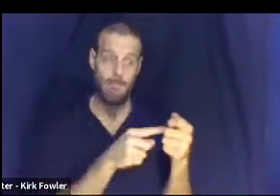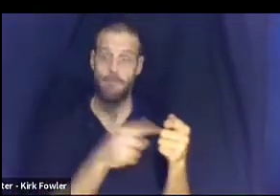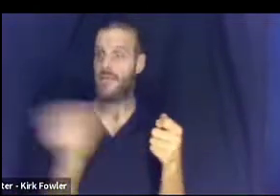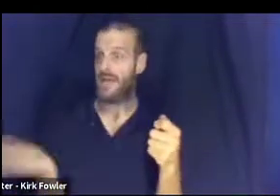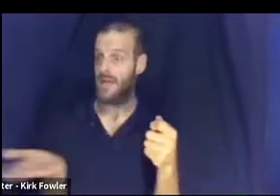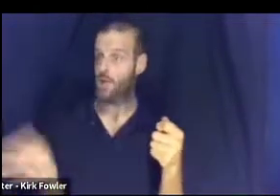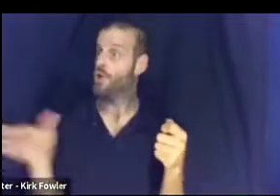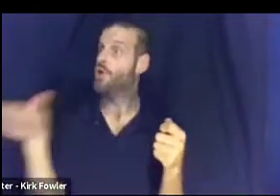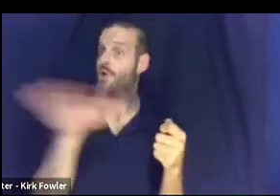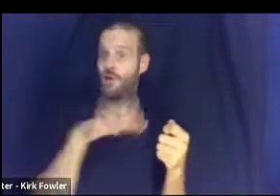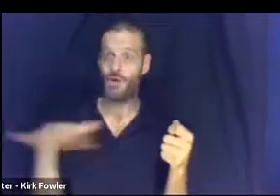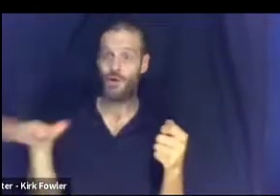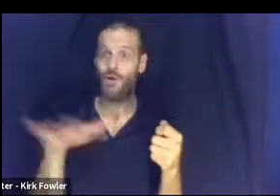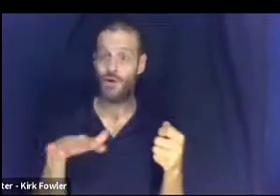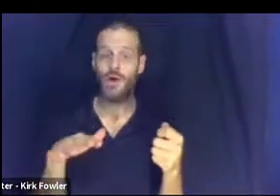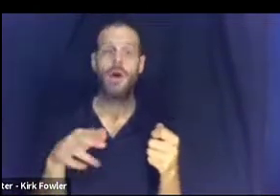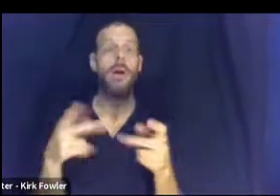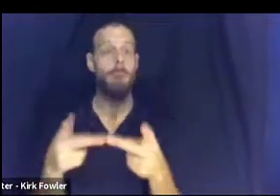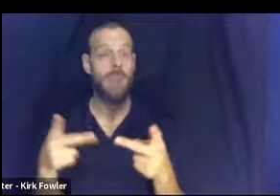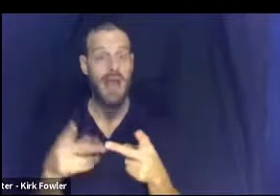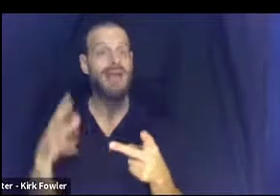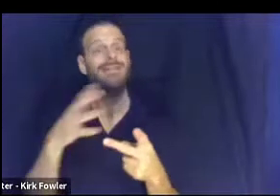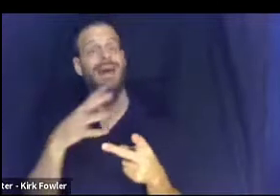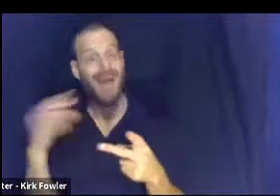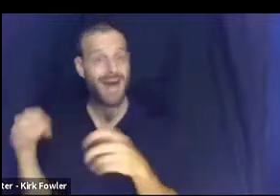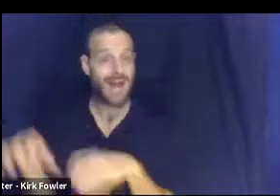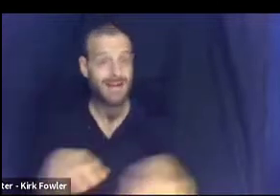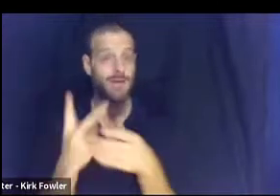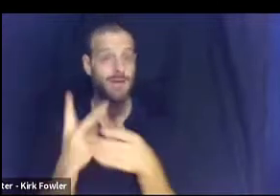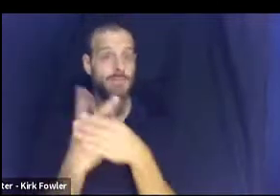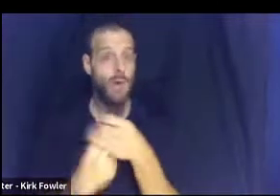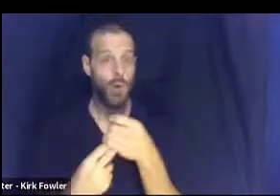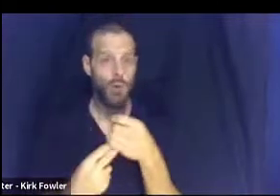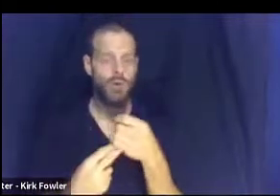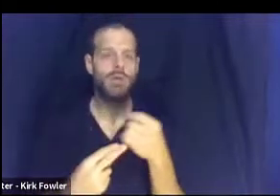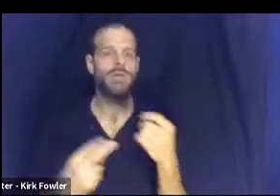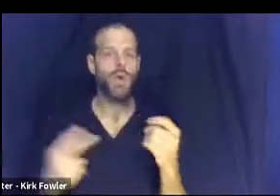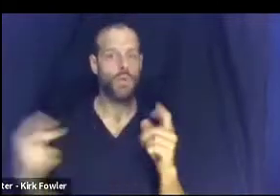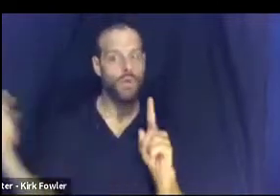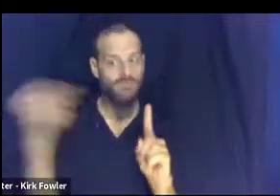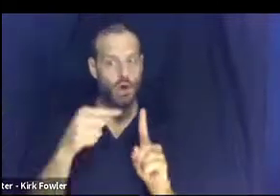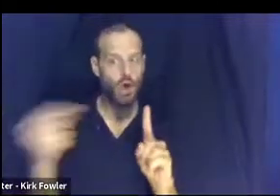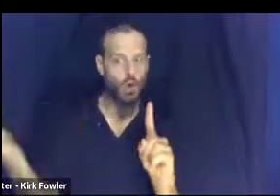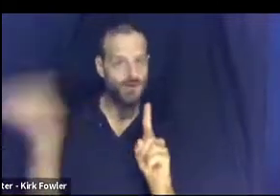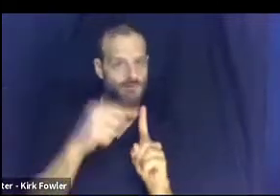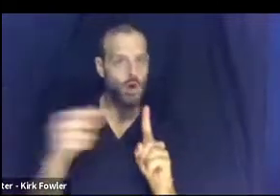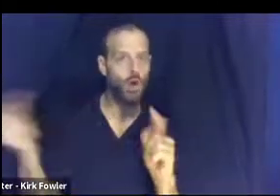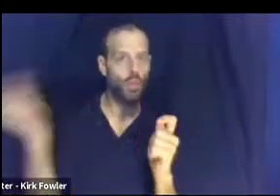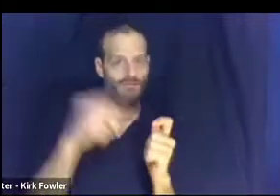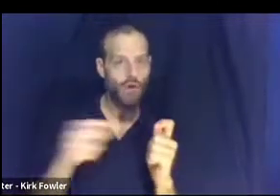And it's also an activity. The more that you can refer to it, the closer your student is gonna get to recognizing